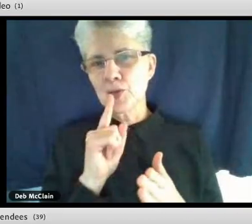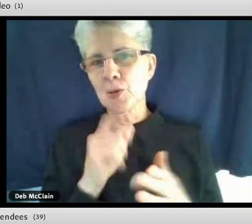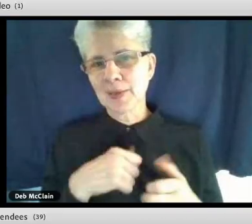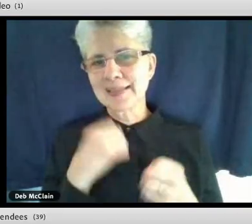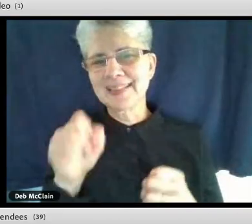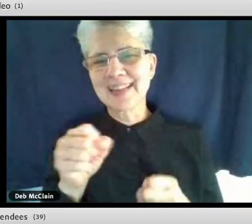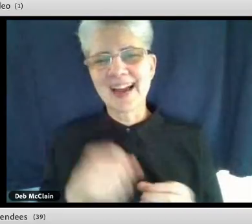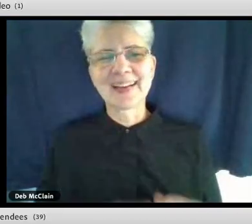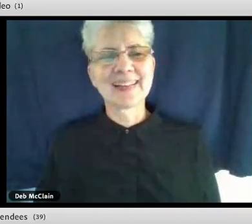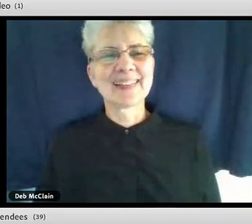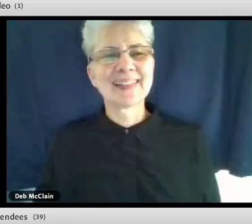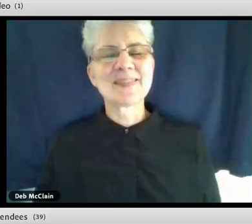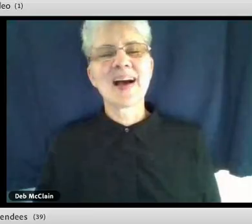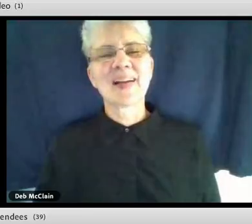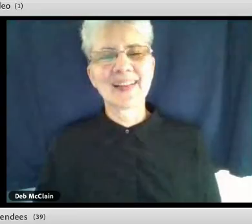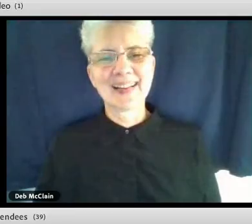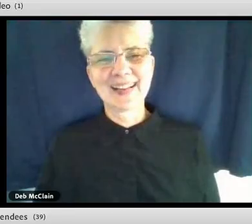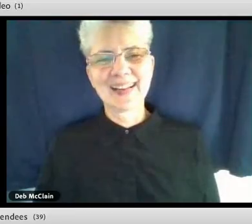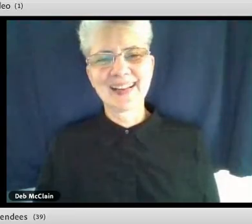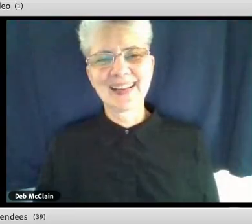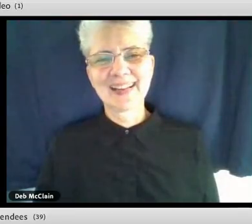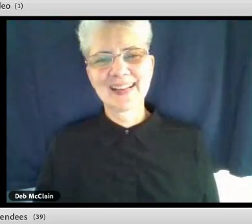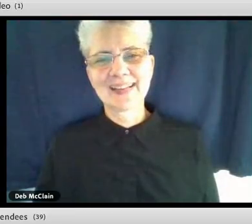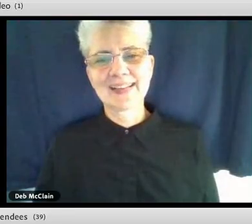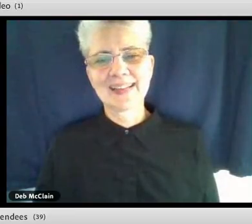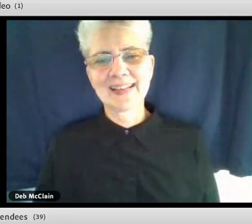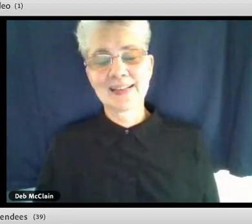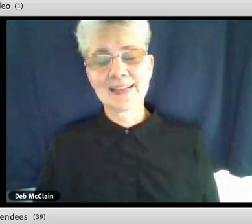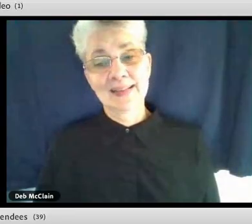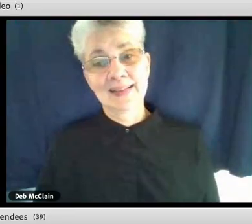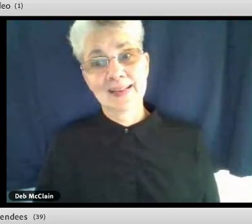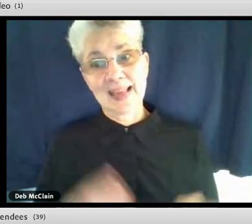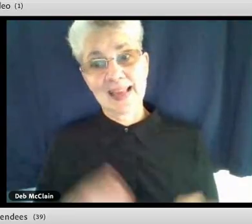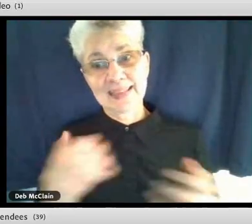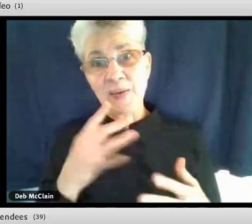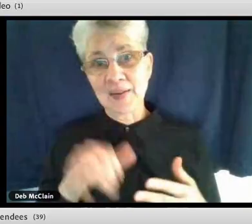most definitely, to make sure that you exist. Wow.